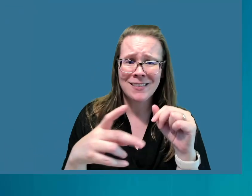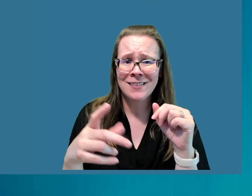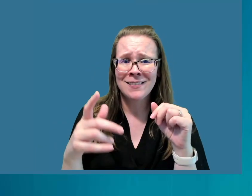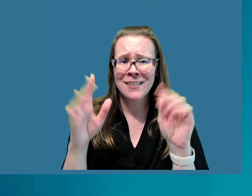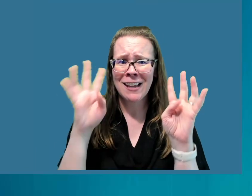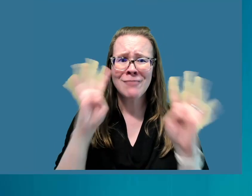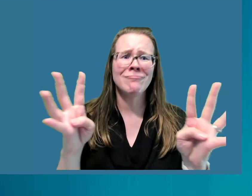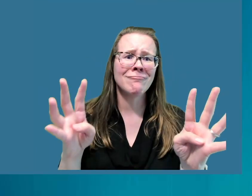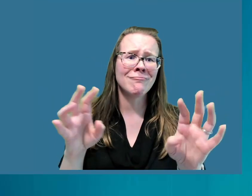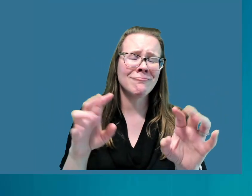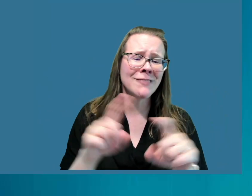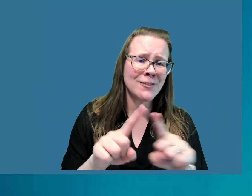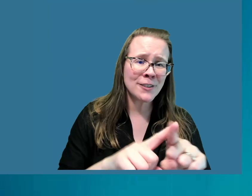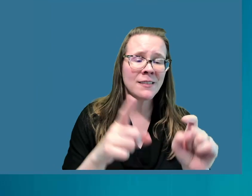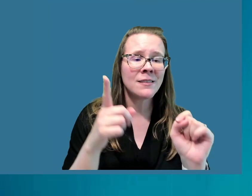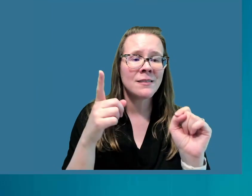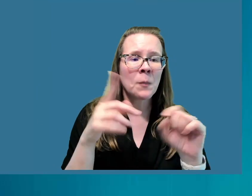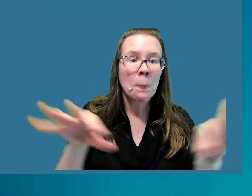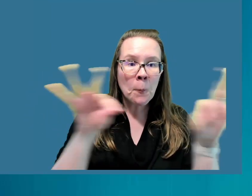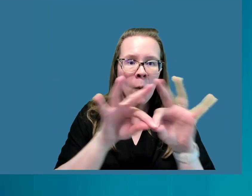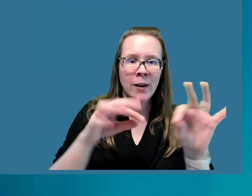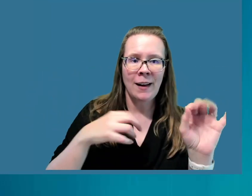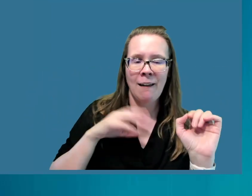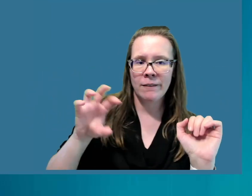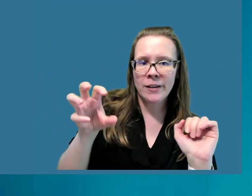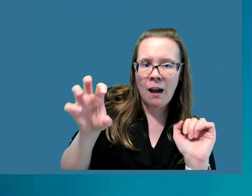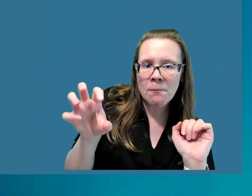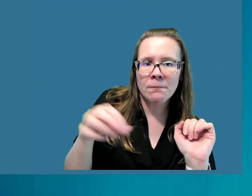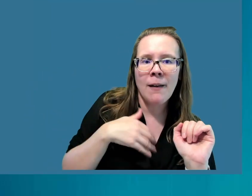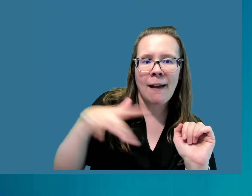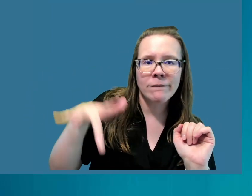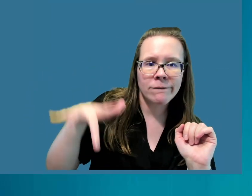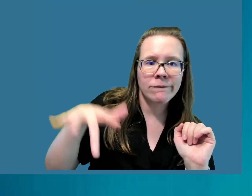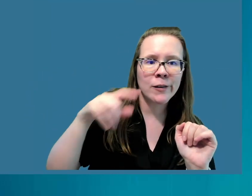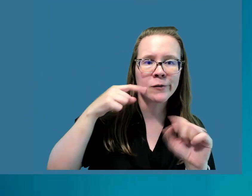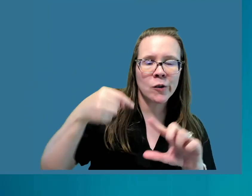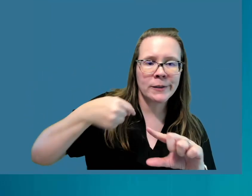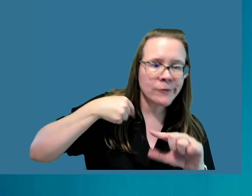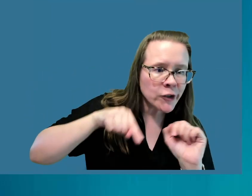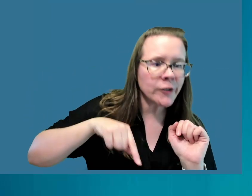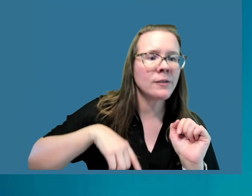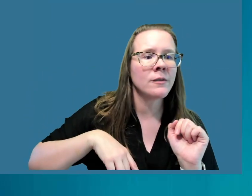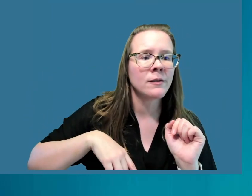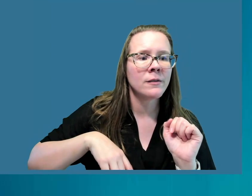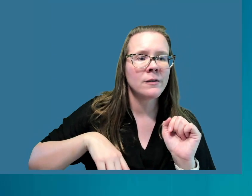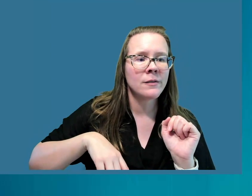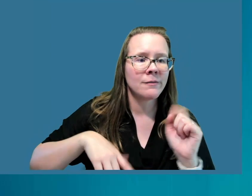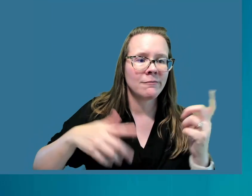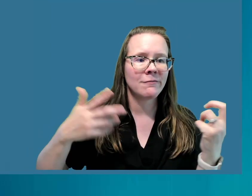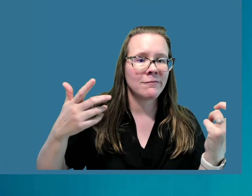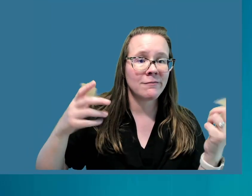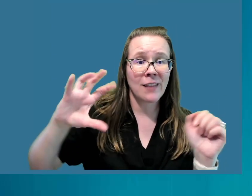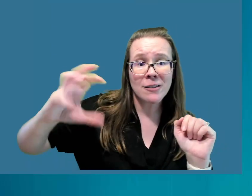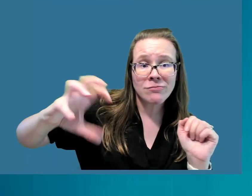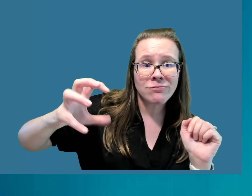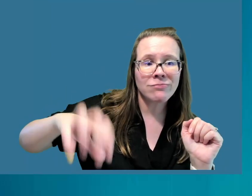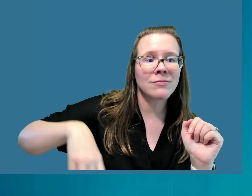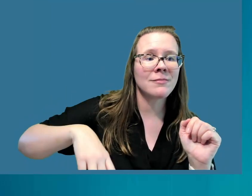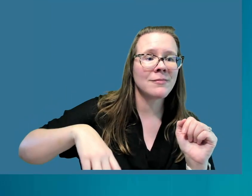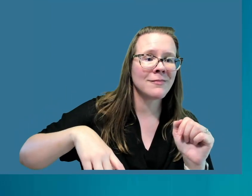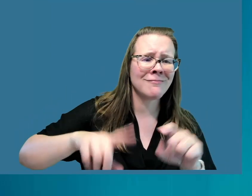adding piping details like the reverse level or the dial on the front, um, the branding line...